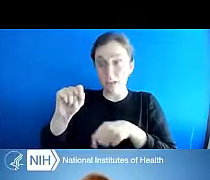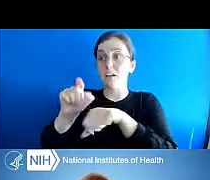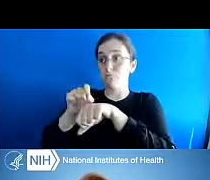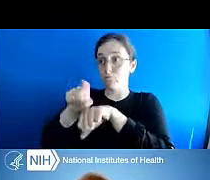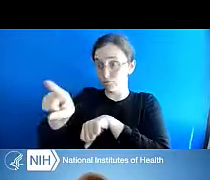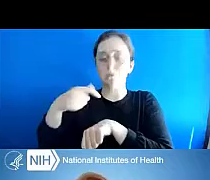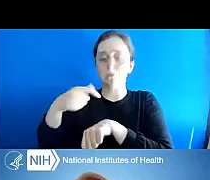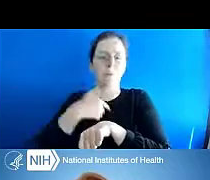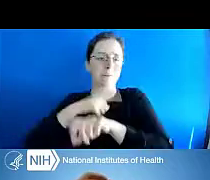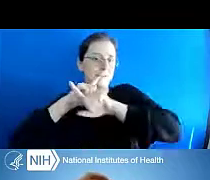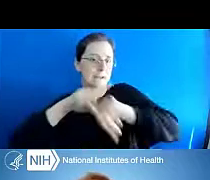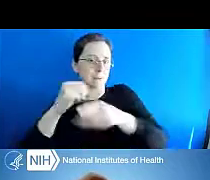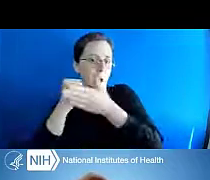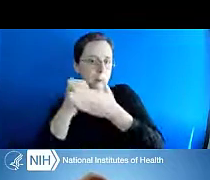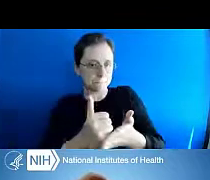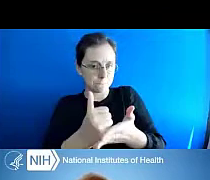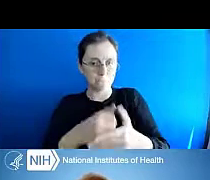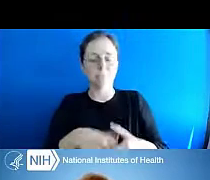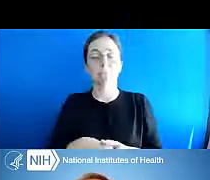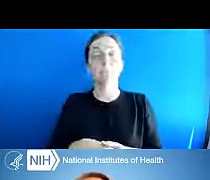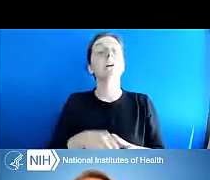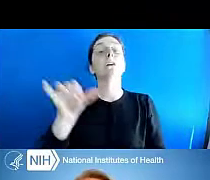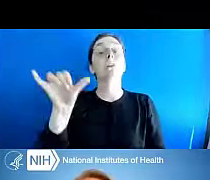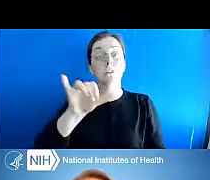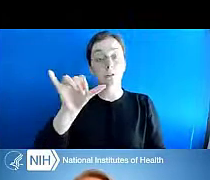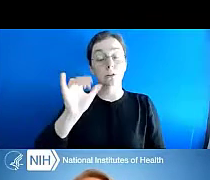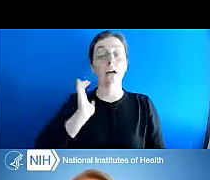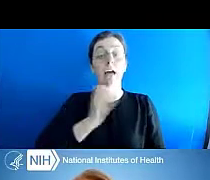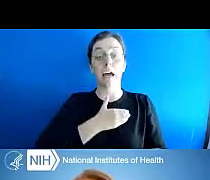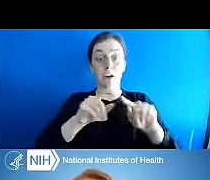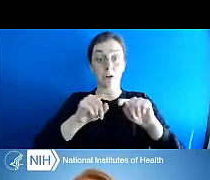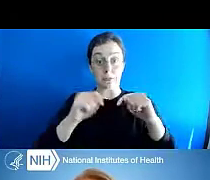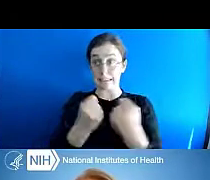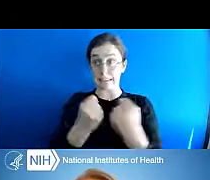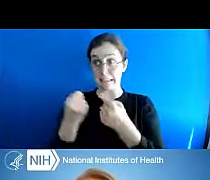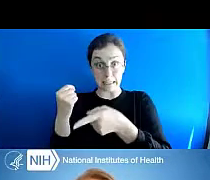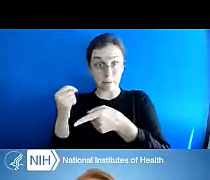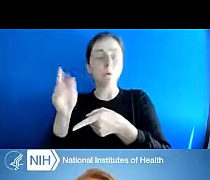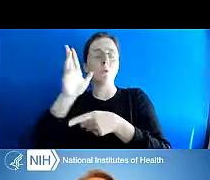Our team will actually also be using the chat to chat out some links during the event,